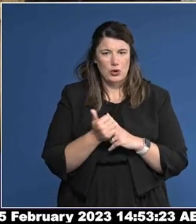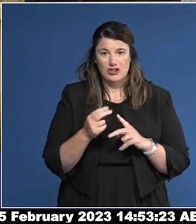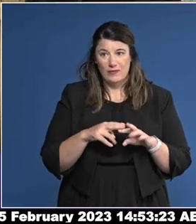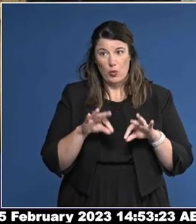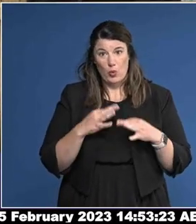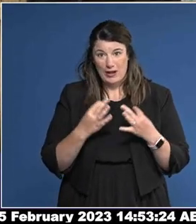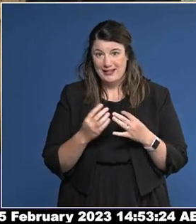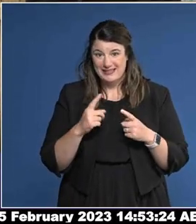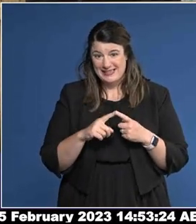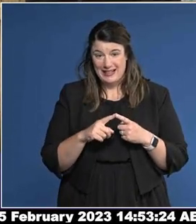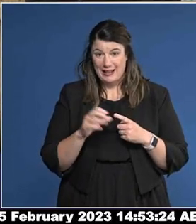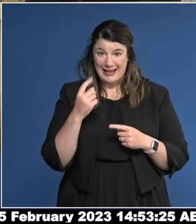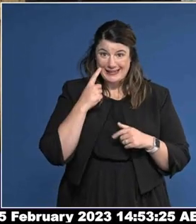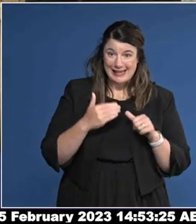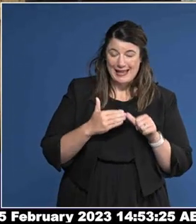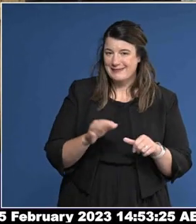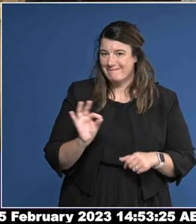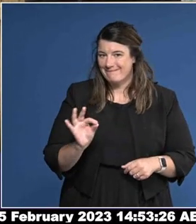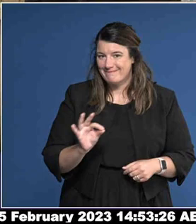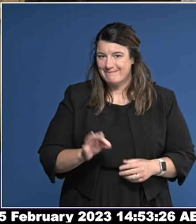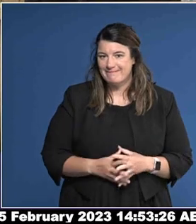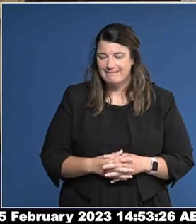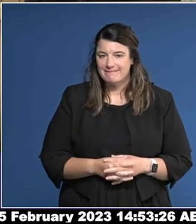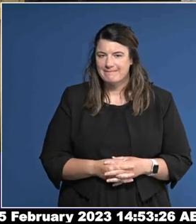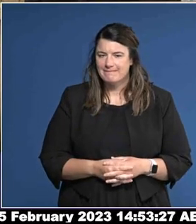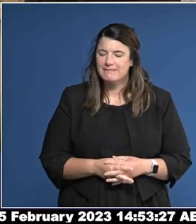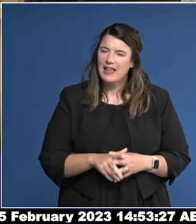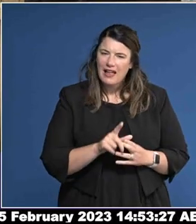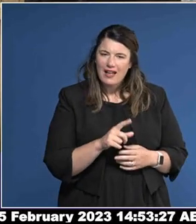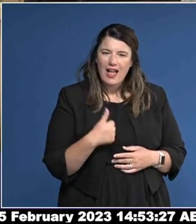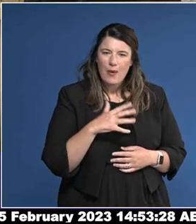Well, in terms of that duty of care, there has been some suggestion - and